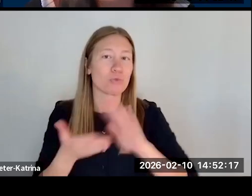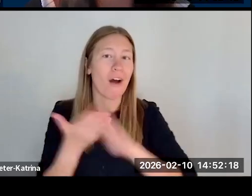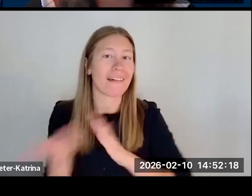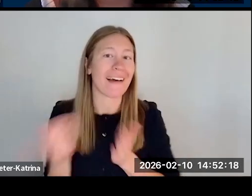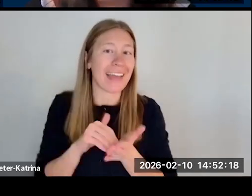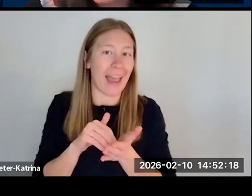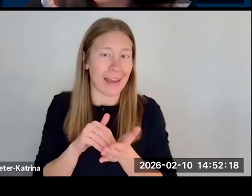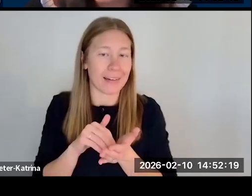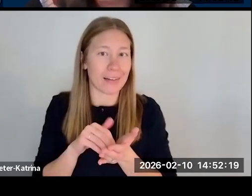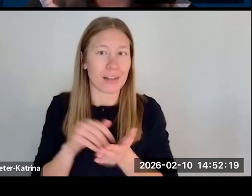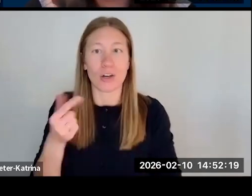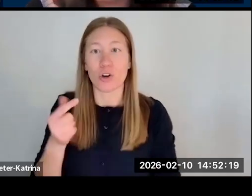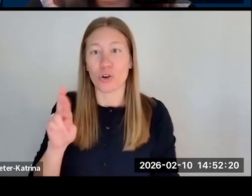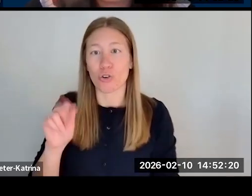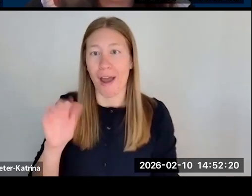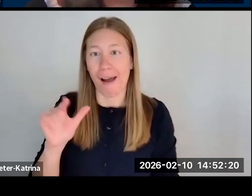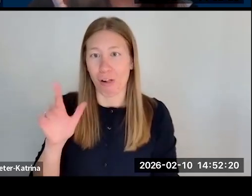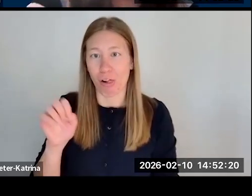that information updated in the scan.